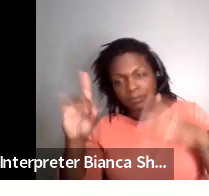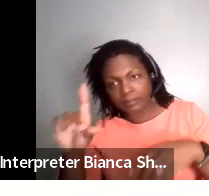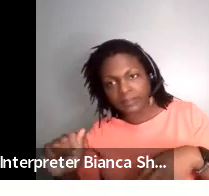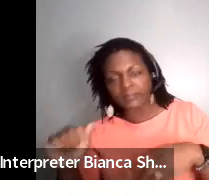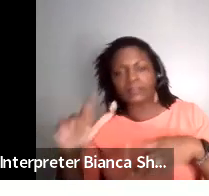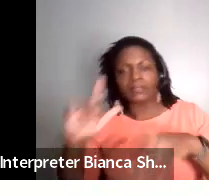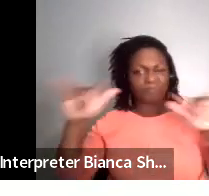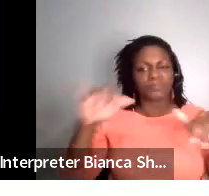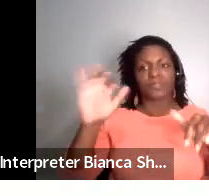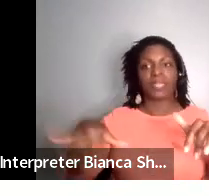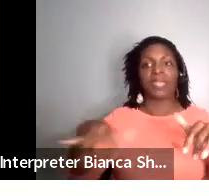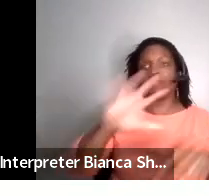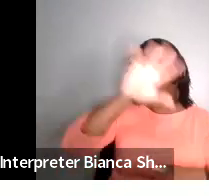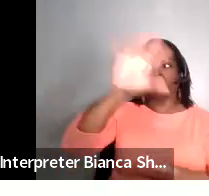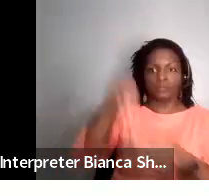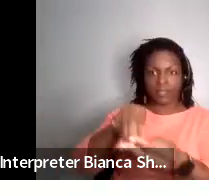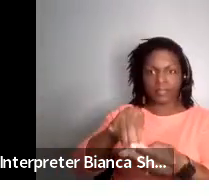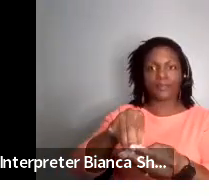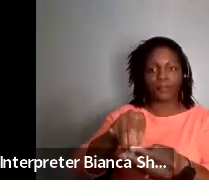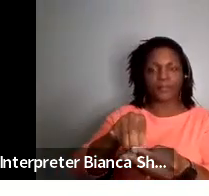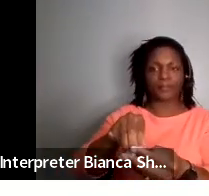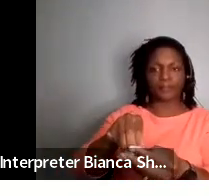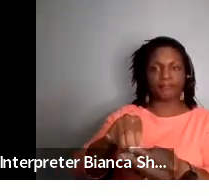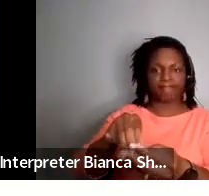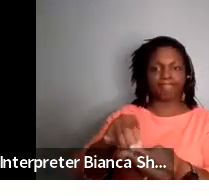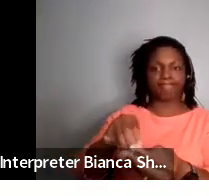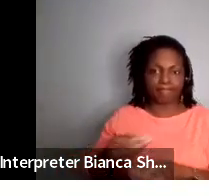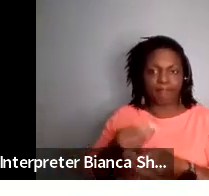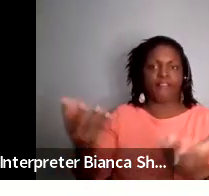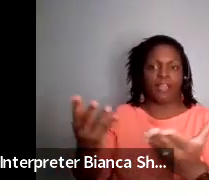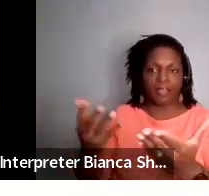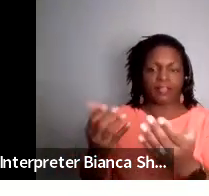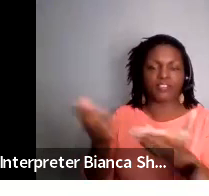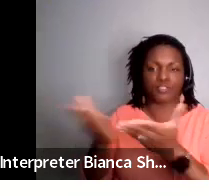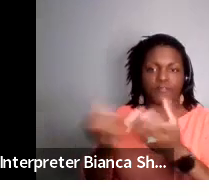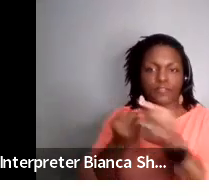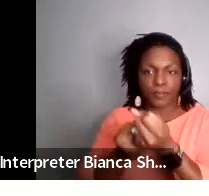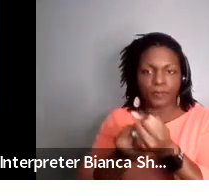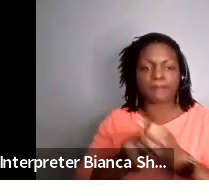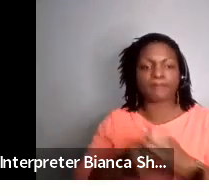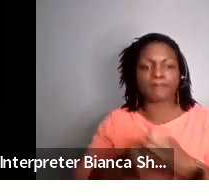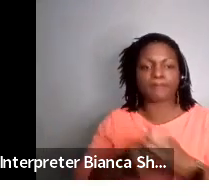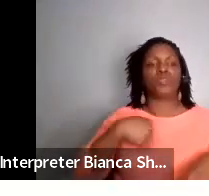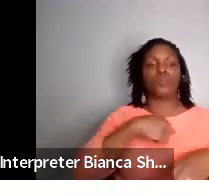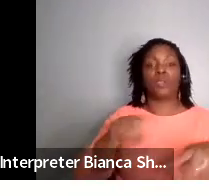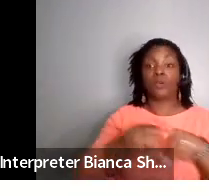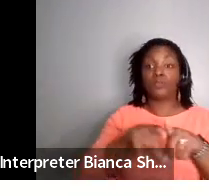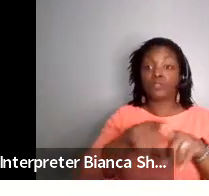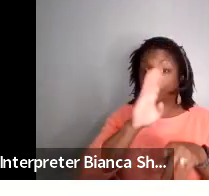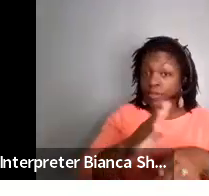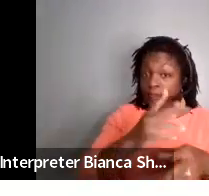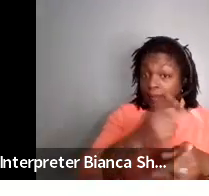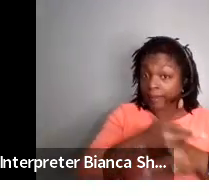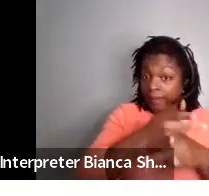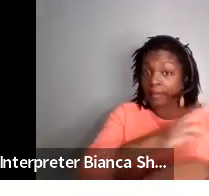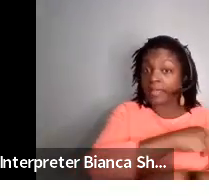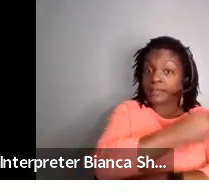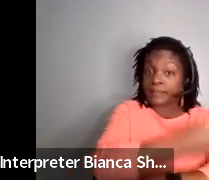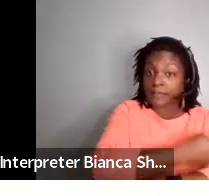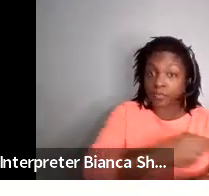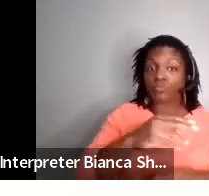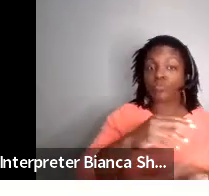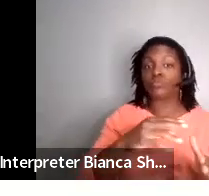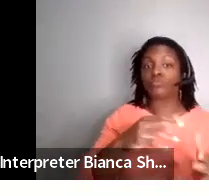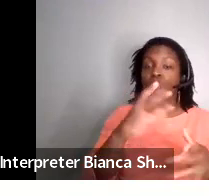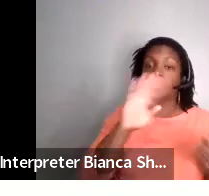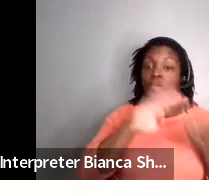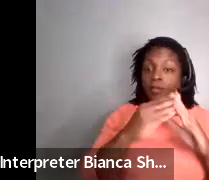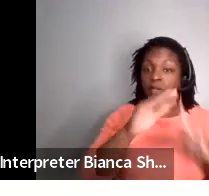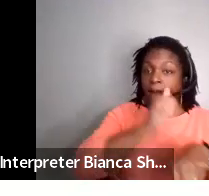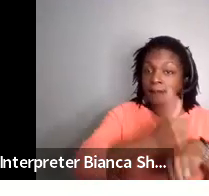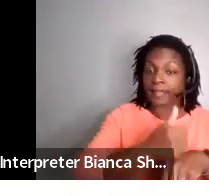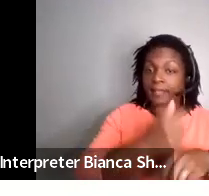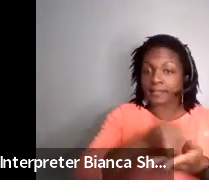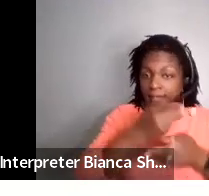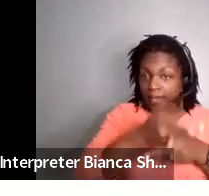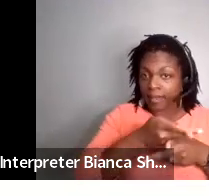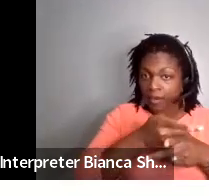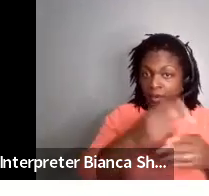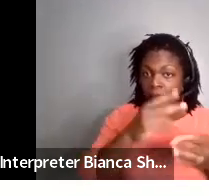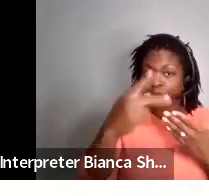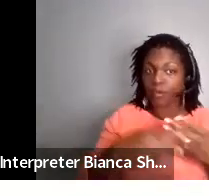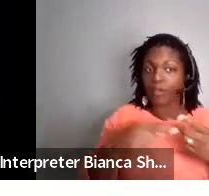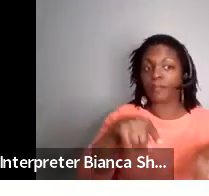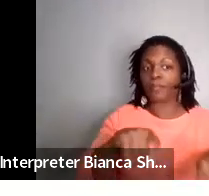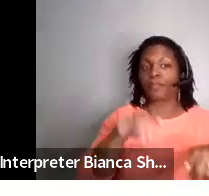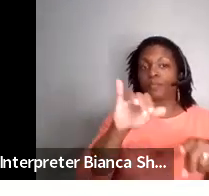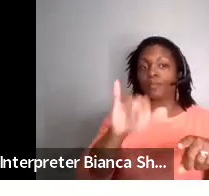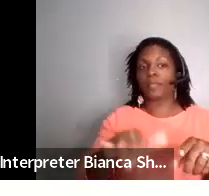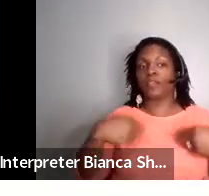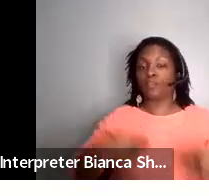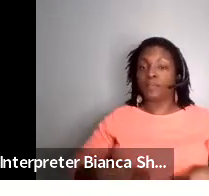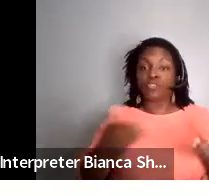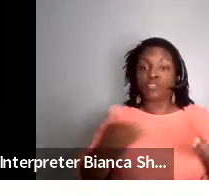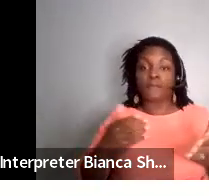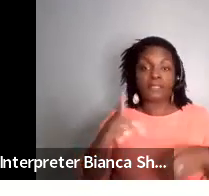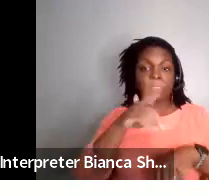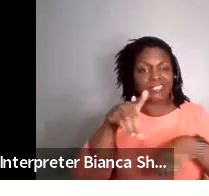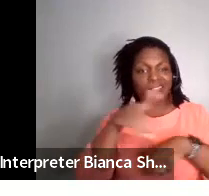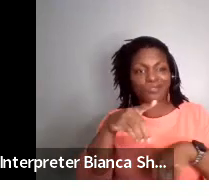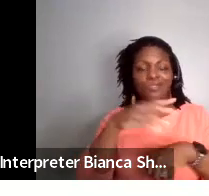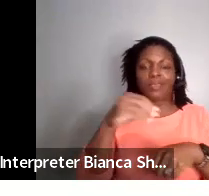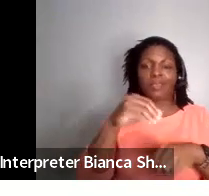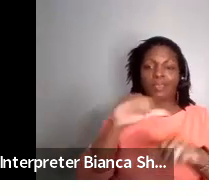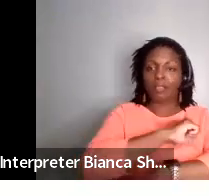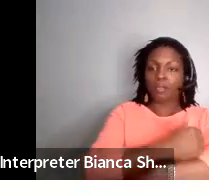So all services come together. we deliver direct care through hospitalization and have oversight over our behavioral health community based treatment programs through the human service districts and authorities. So some of you may know that we have 2 state operated